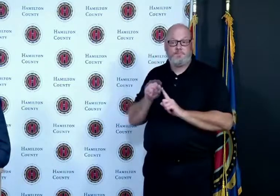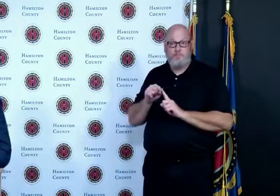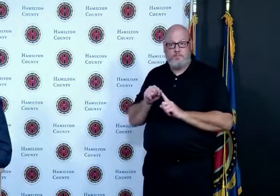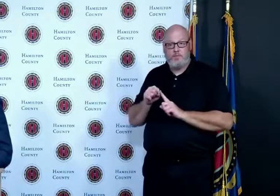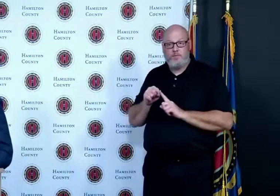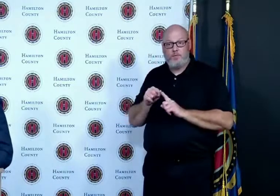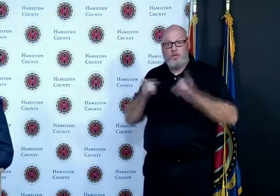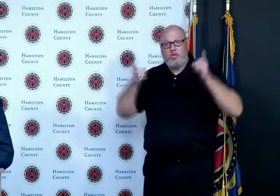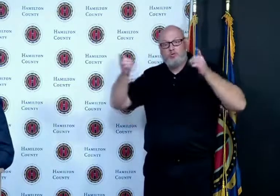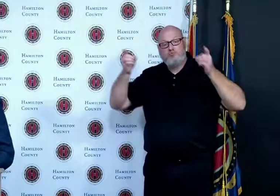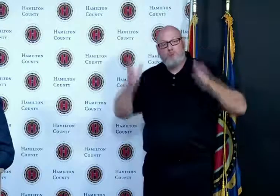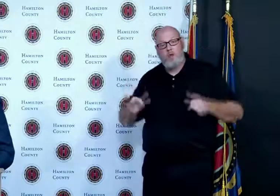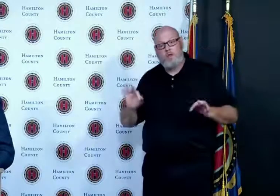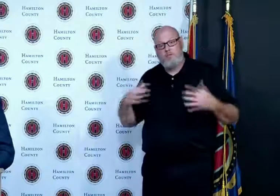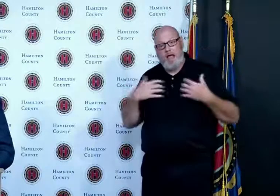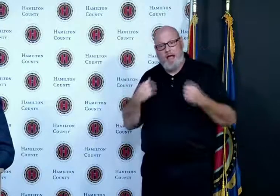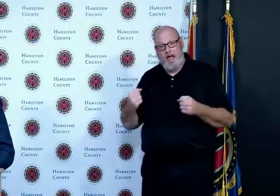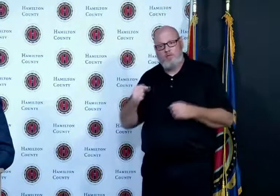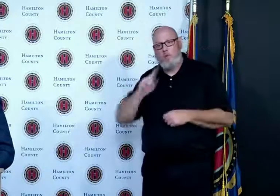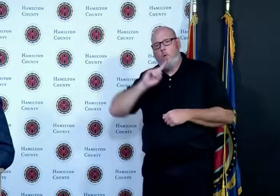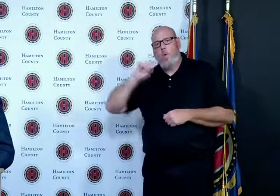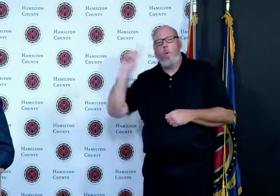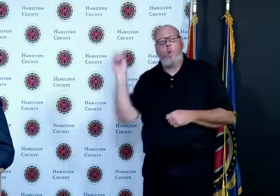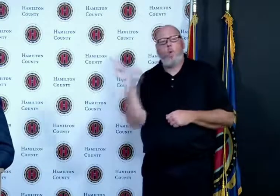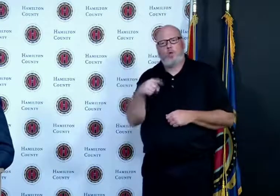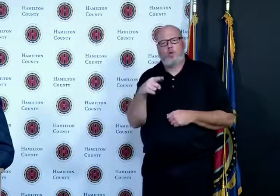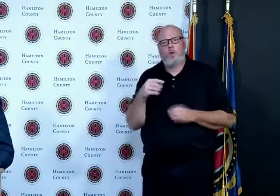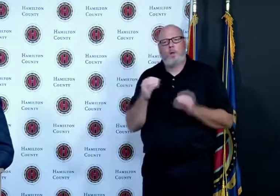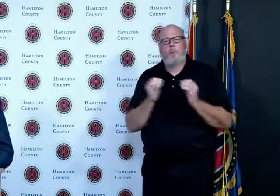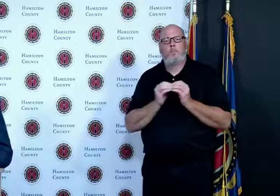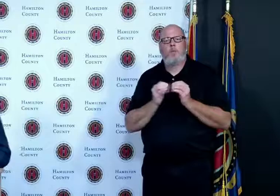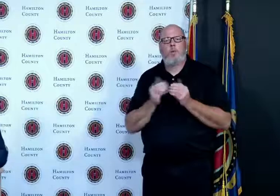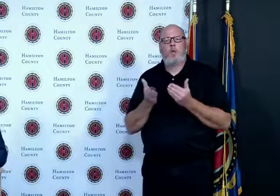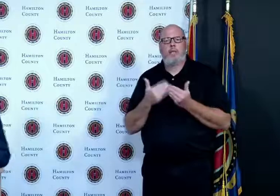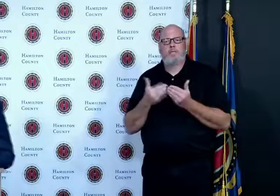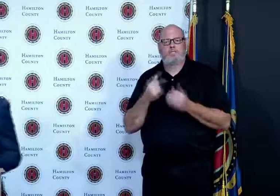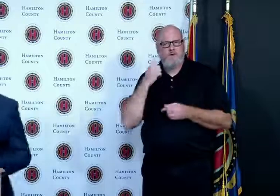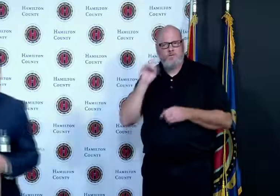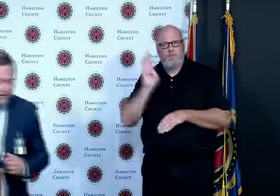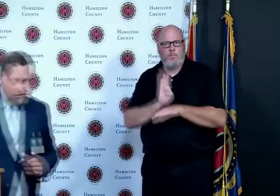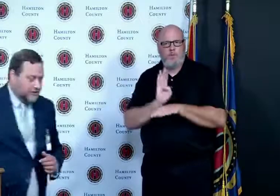made it easier for businesses to operate and to open things back up I'll pass it over to Denise